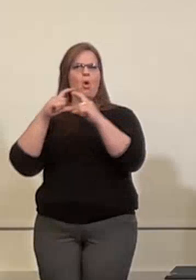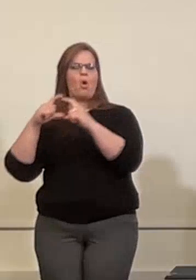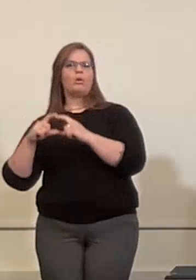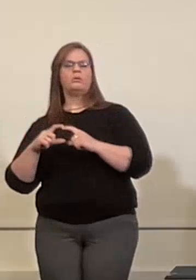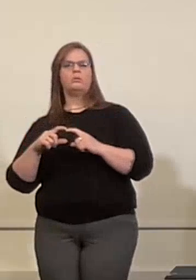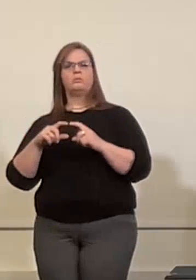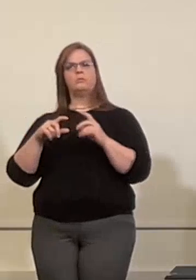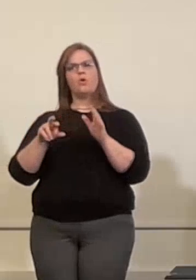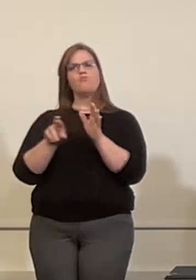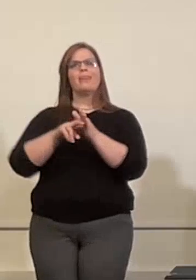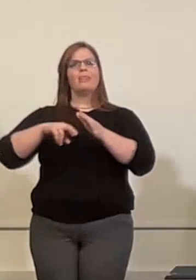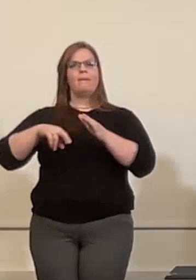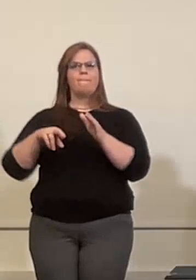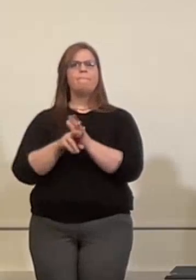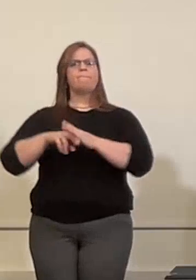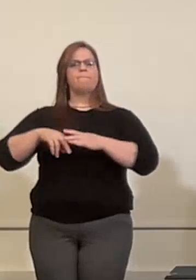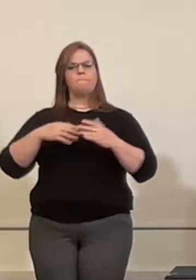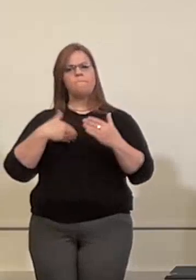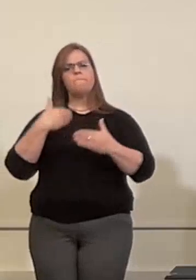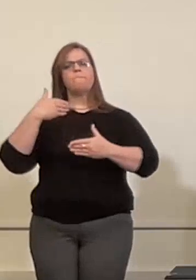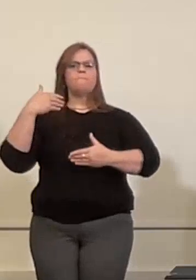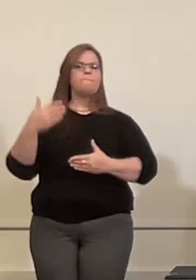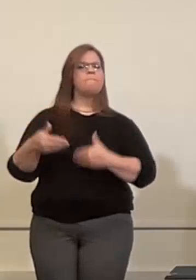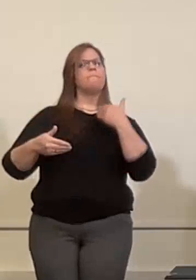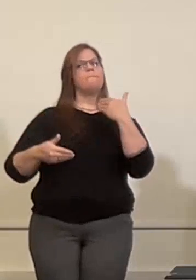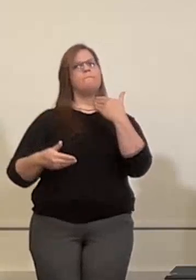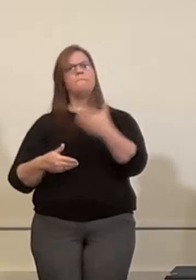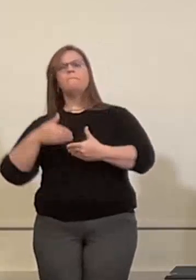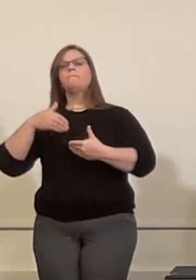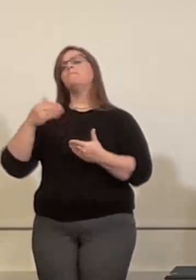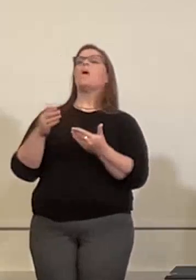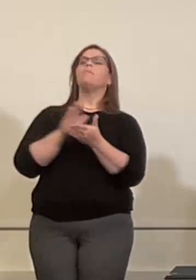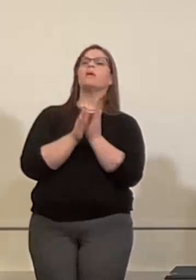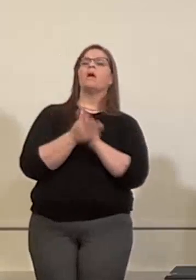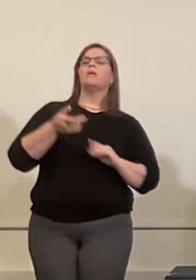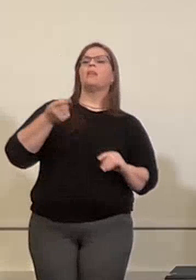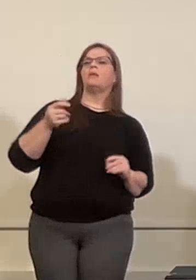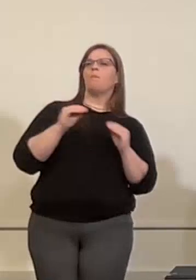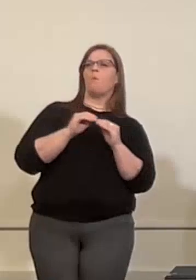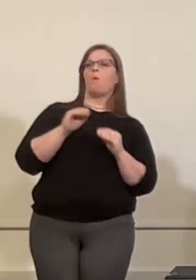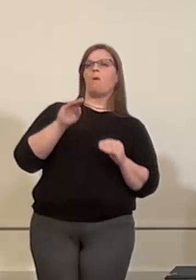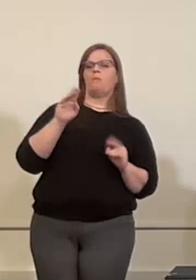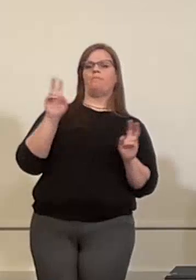Like I think all of those things, they become a little bit more block and tackle around doing it, but I think they're